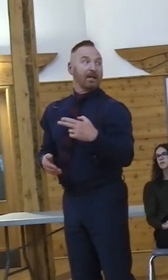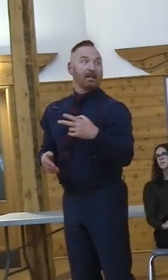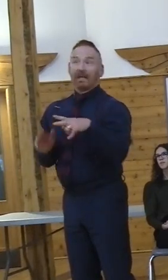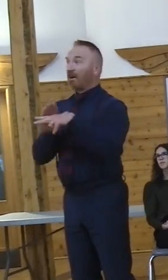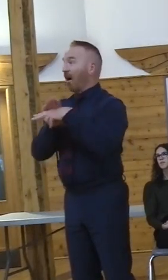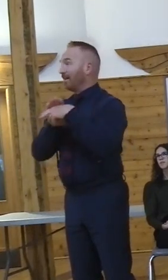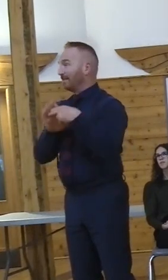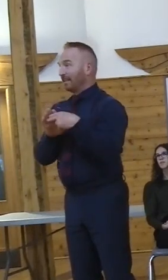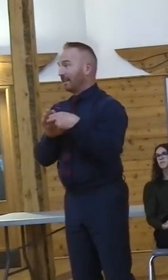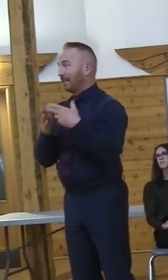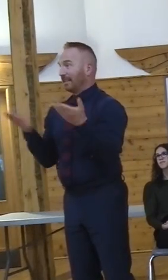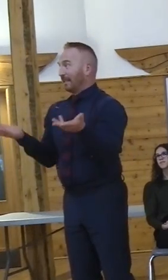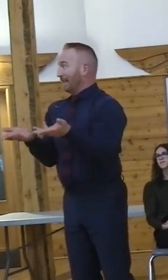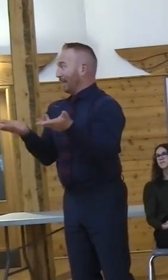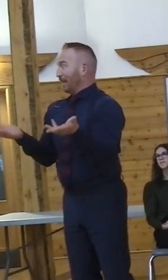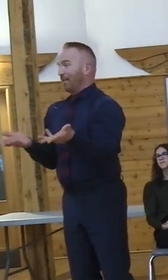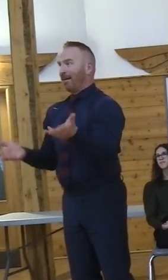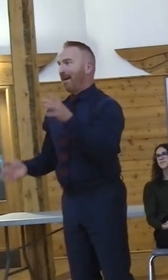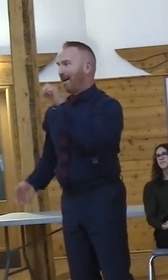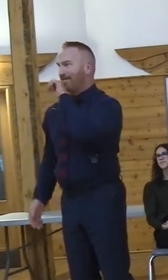love it here.